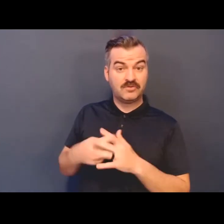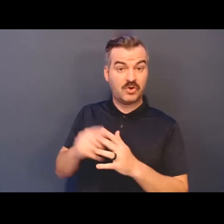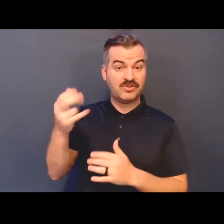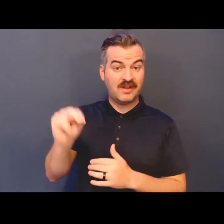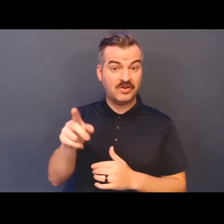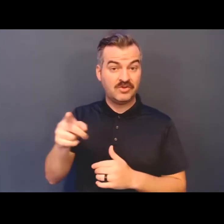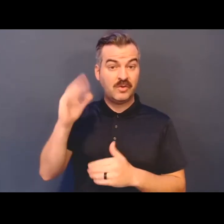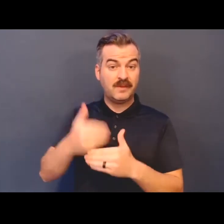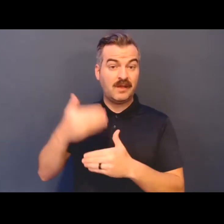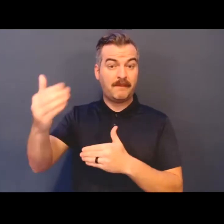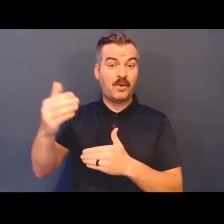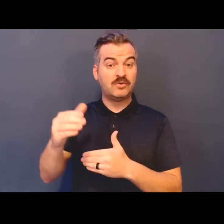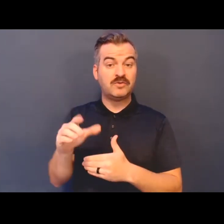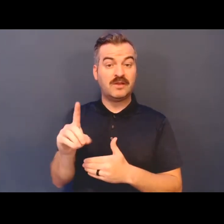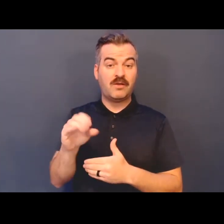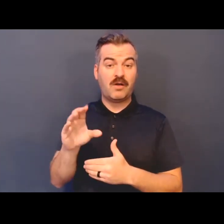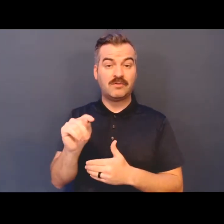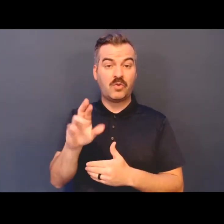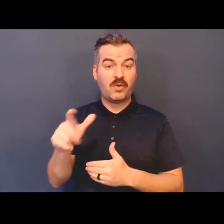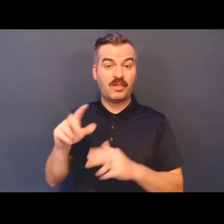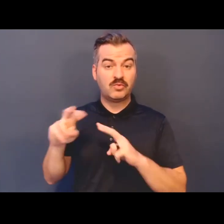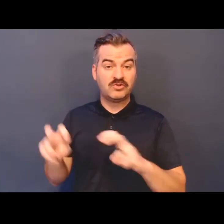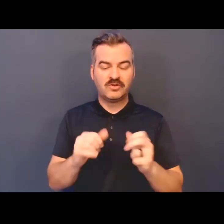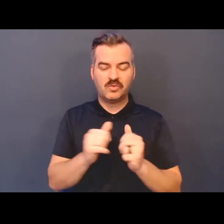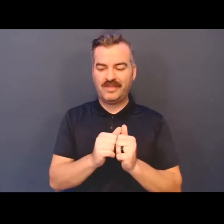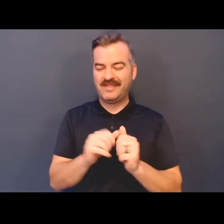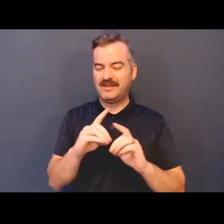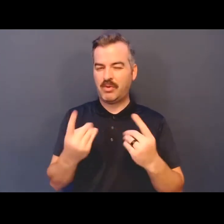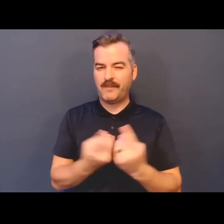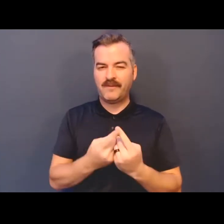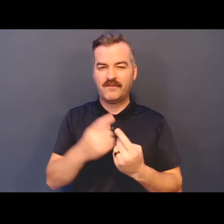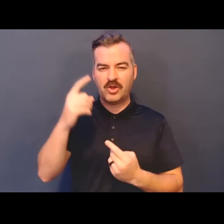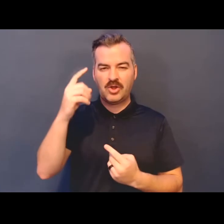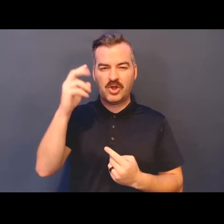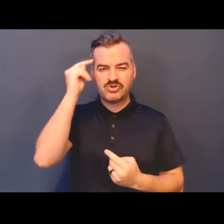researcher, with the Department of neuroscience, at UCLA is David Geffen School of Medicine.